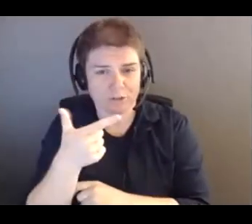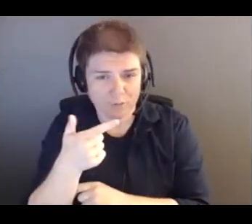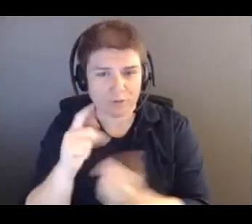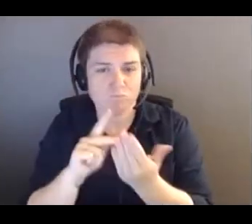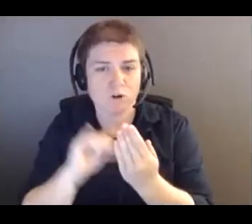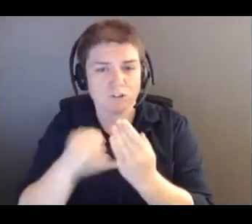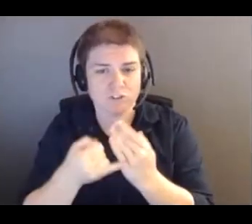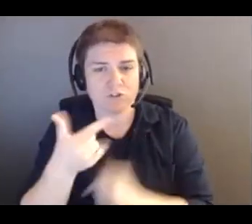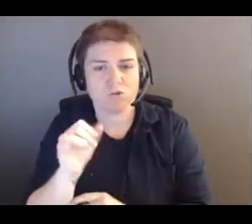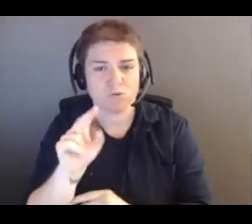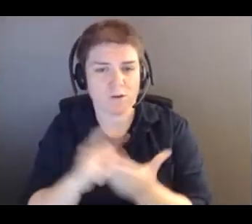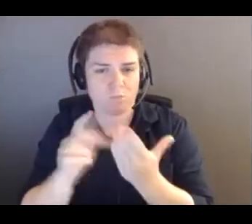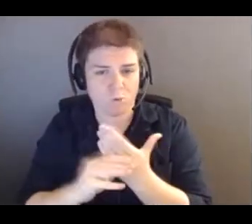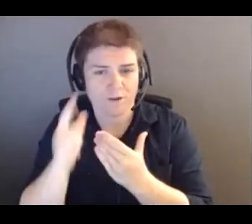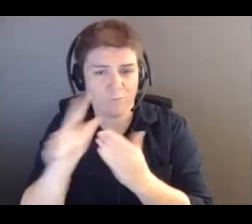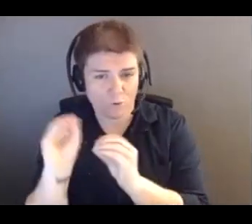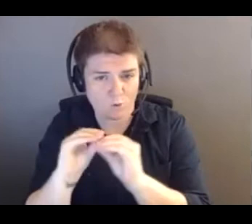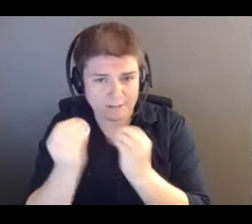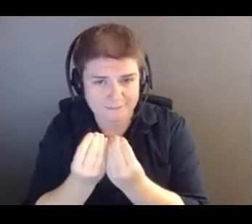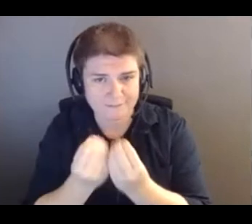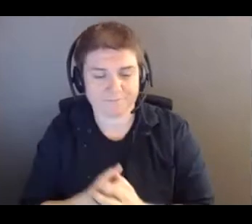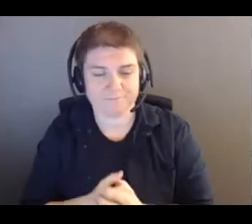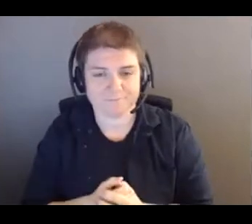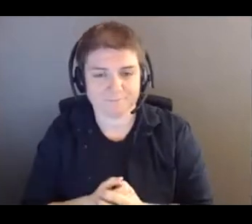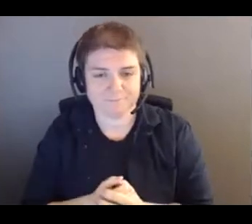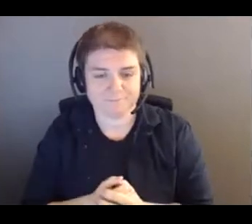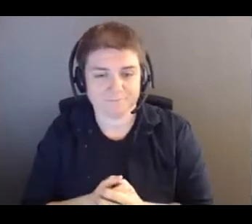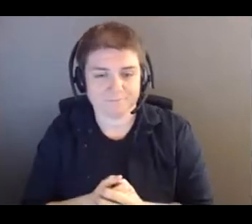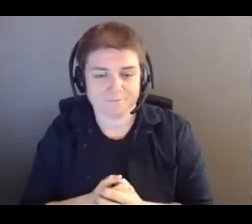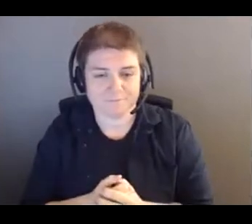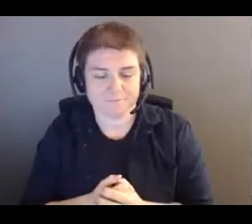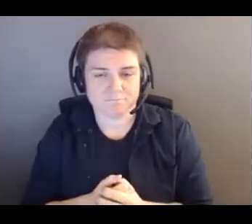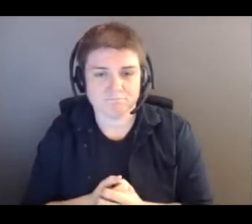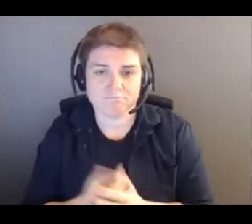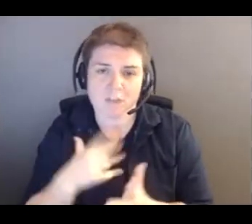Grant Program for Organizations. I'd like to take an opportunity to acknowledge the